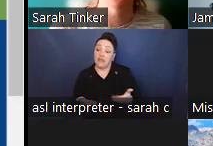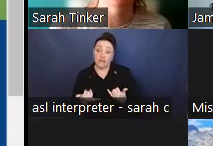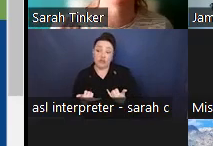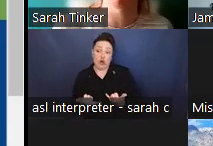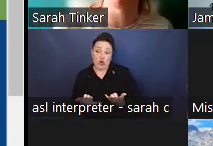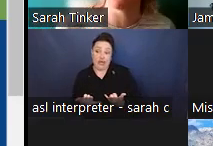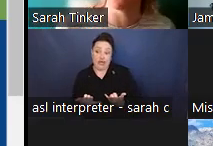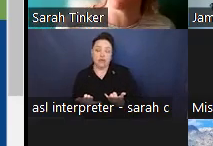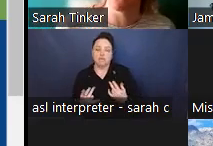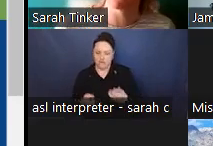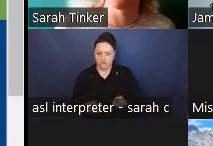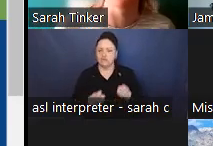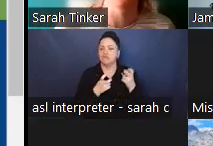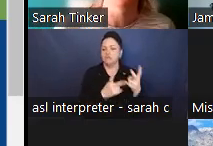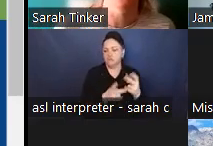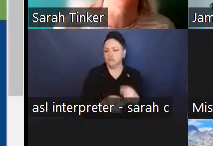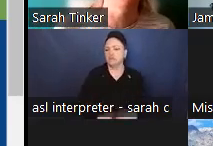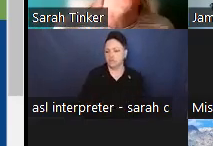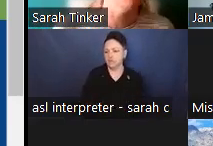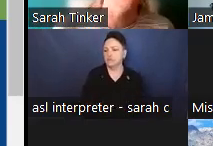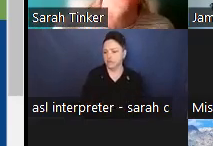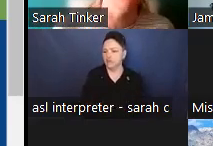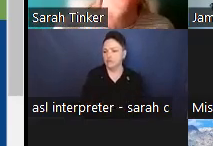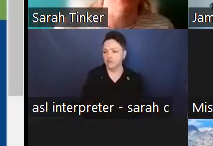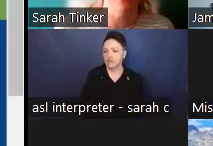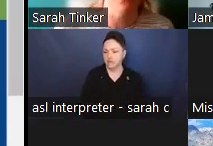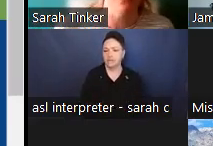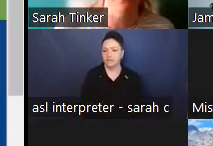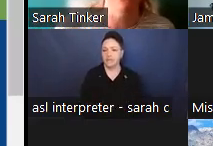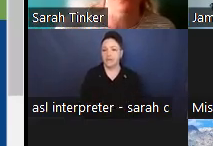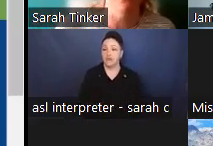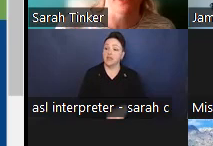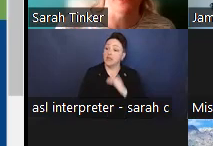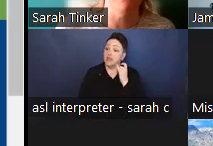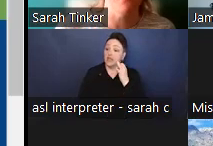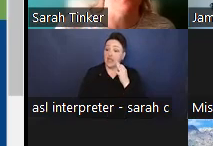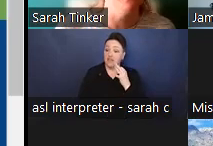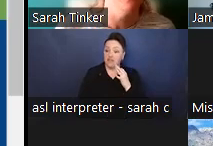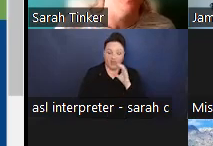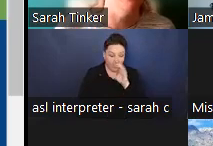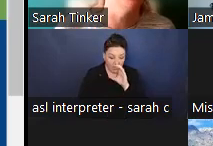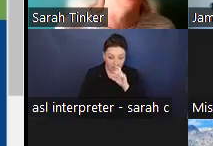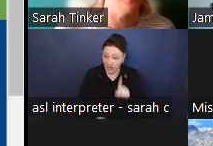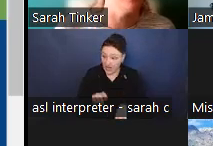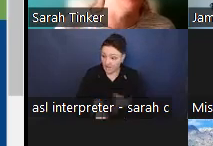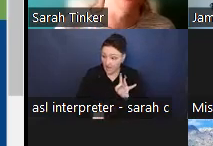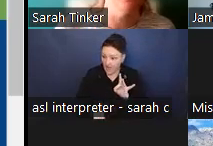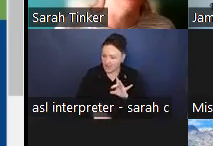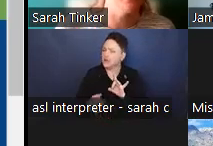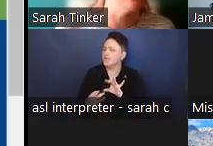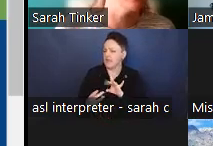the new site just maybe on a new spot. You are welcome to fill out the feedback form. Try to